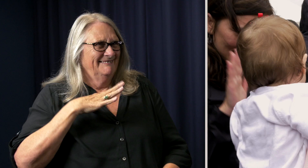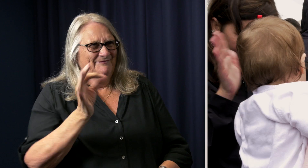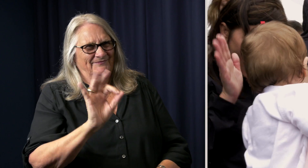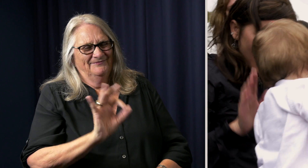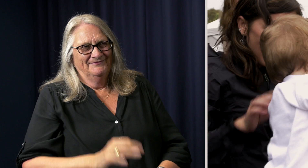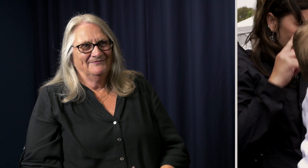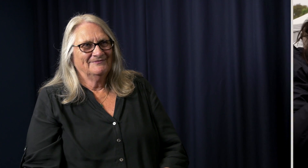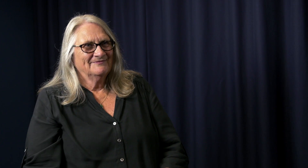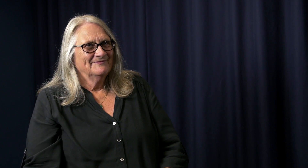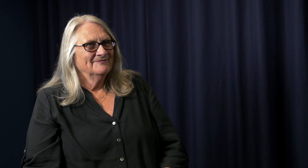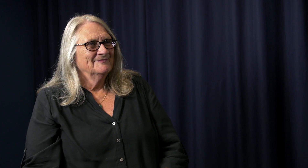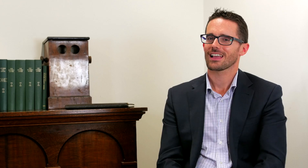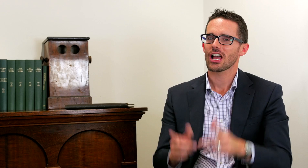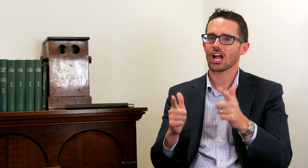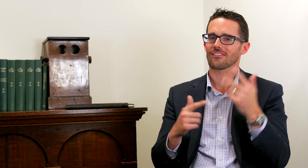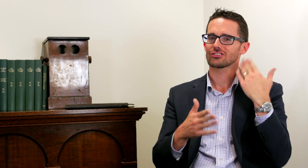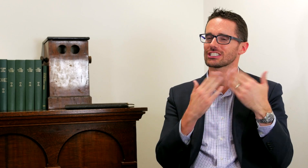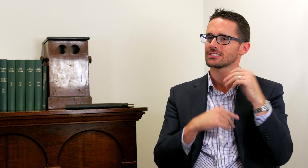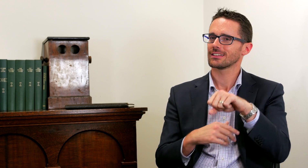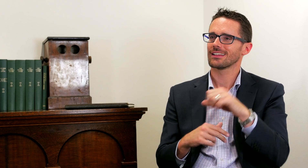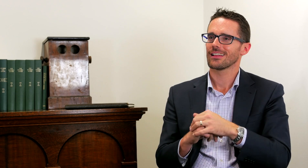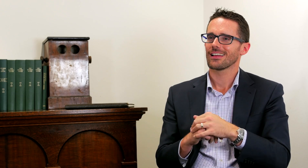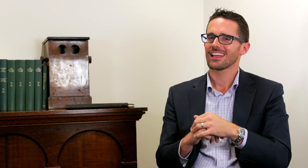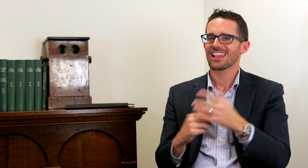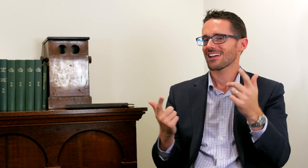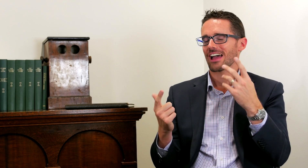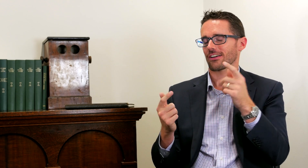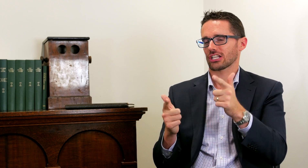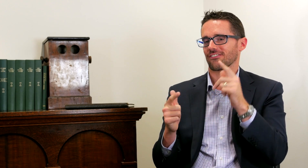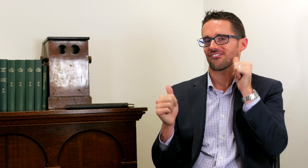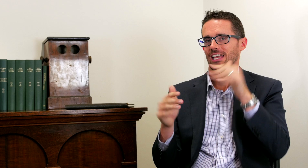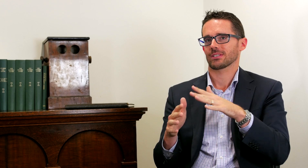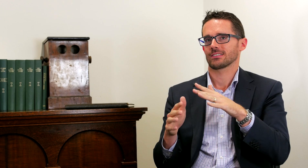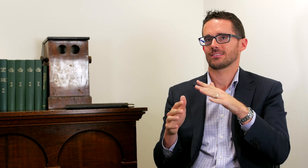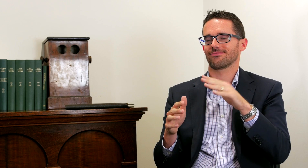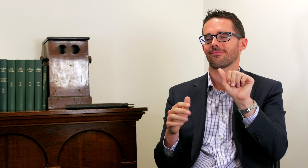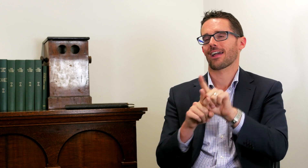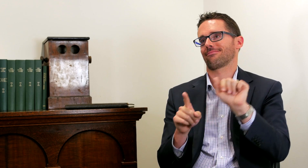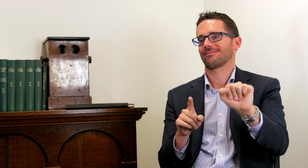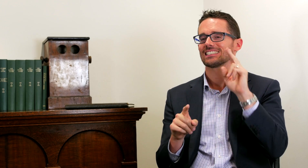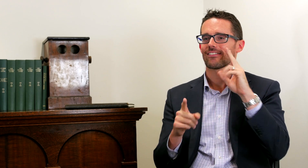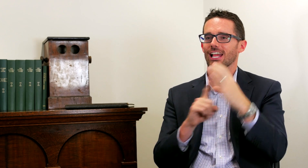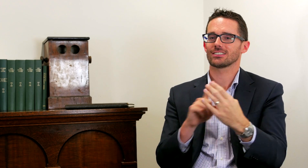but of course not, we can feel those sounds. A lot of traditions that are well known within the deaf community,